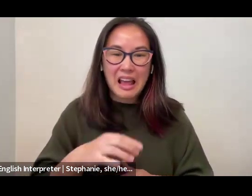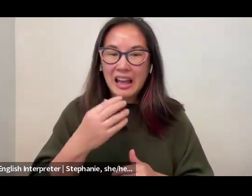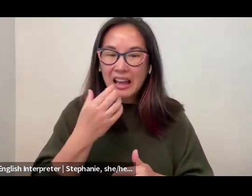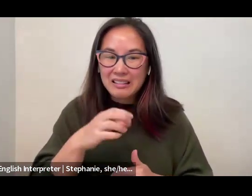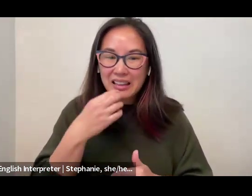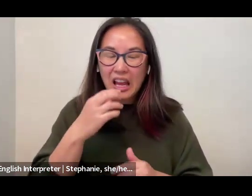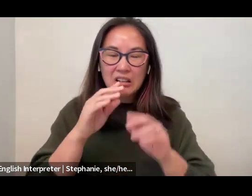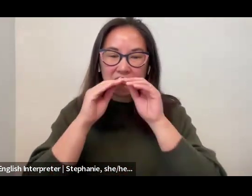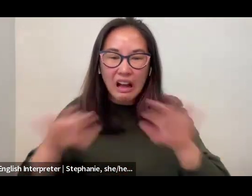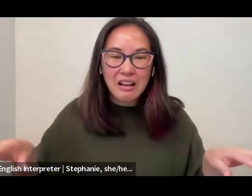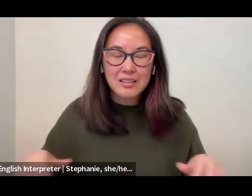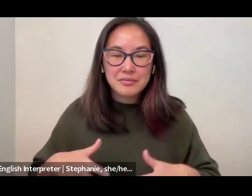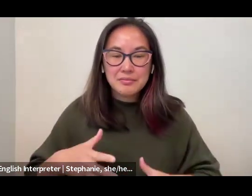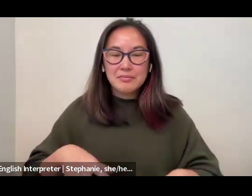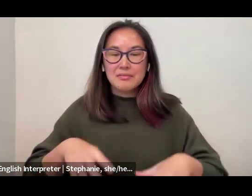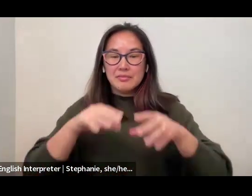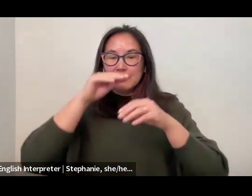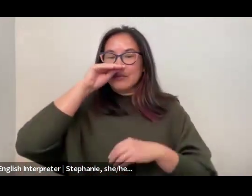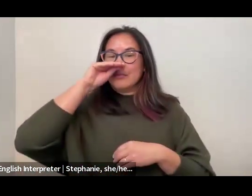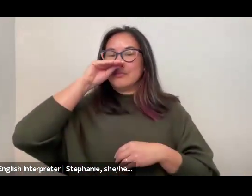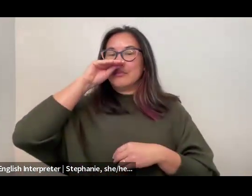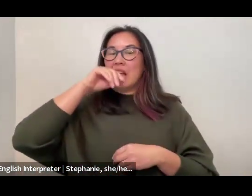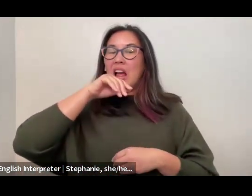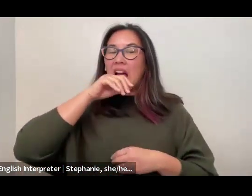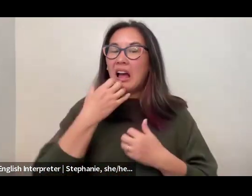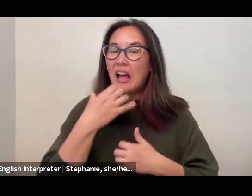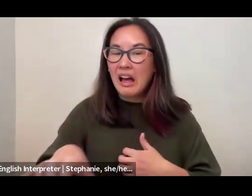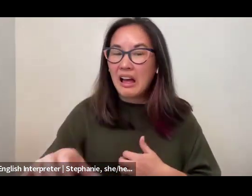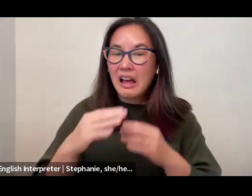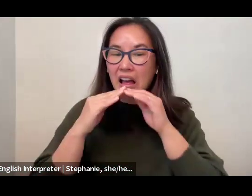Breathing in and out.